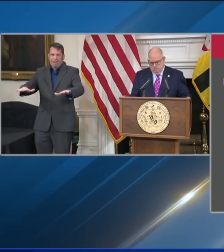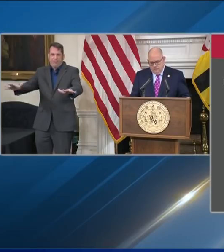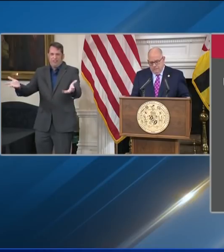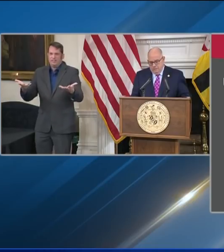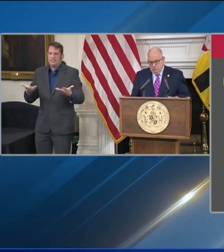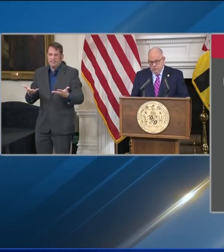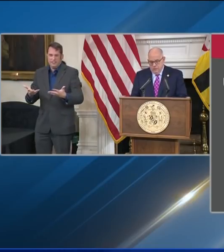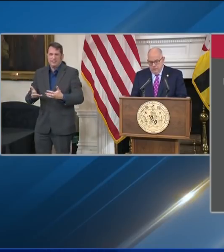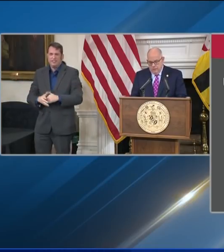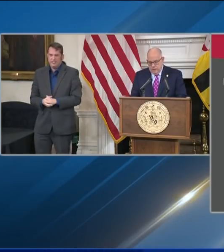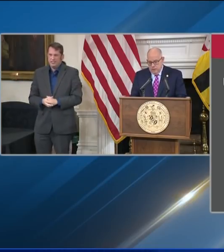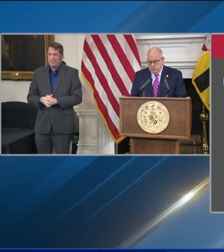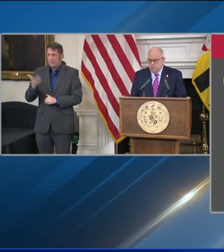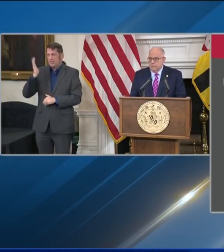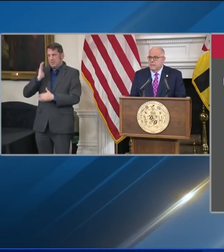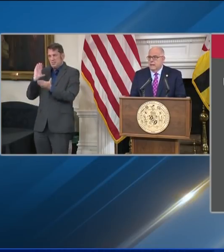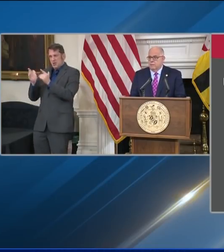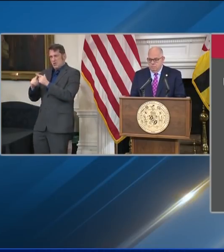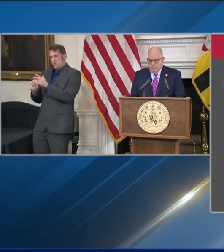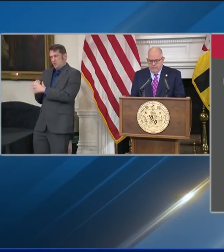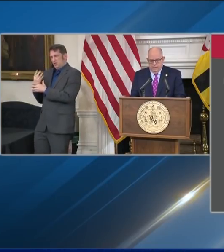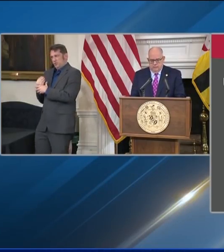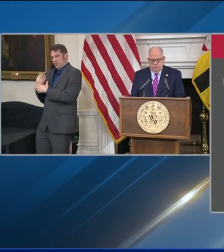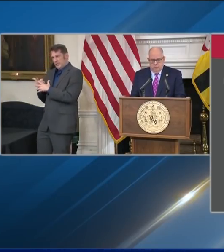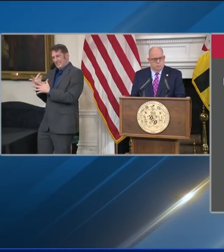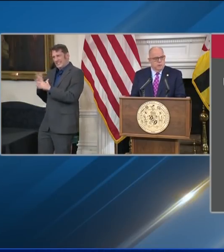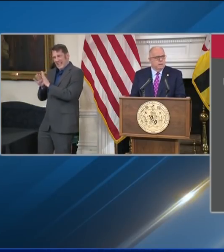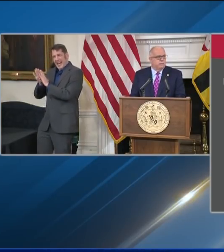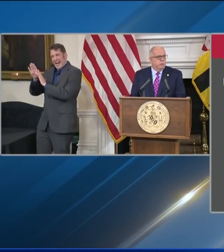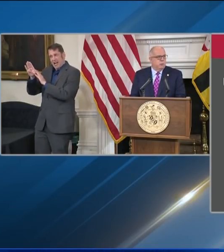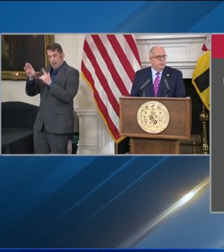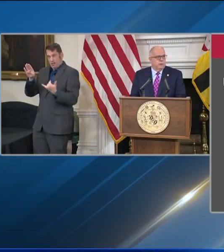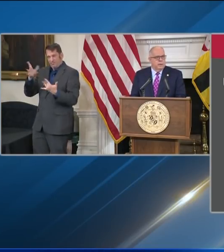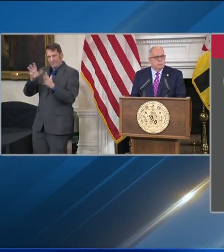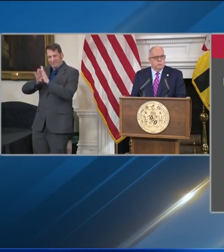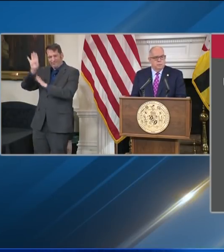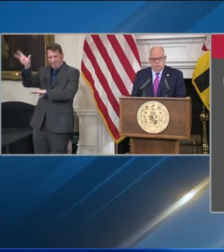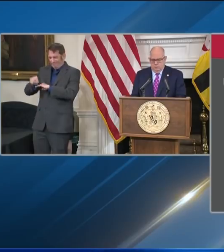AT A RATE MUCH WORSE THAN IT WAS IN THE SPRING.